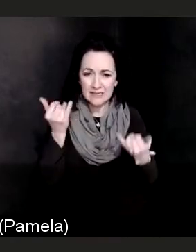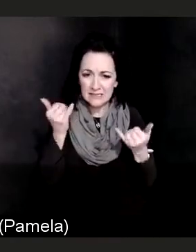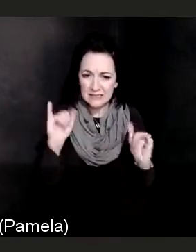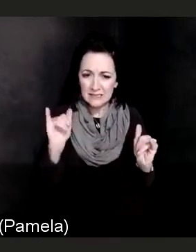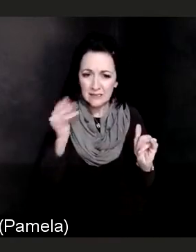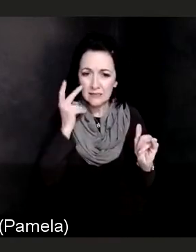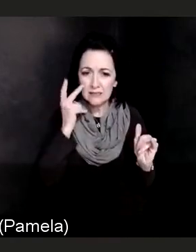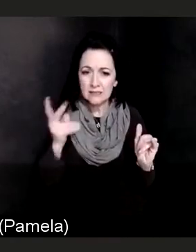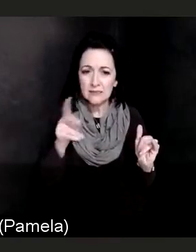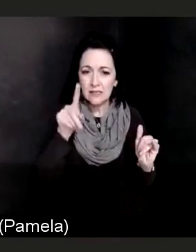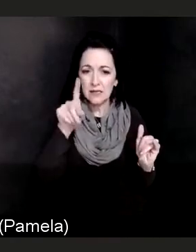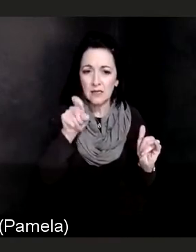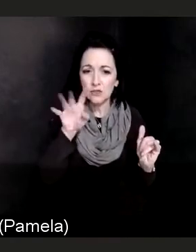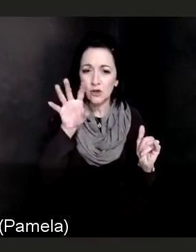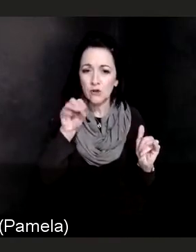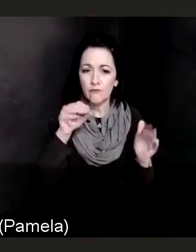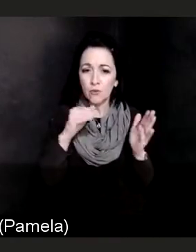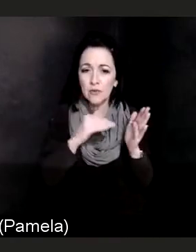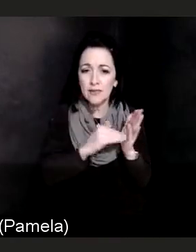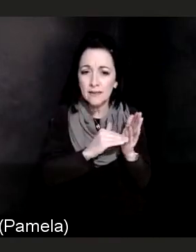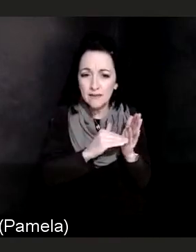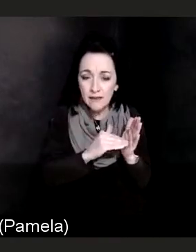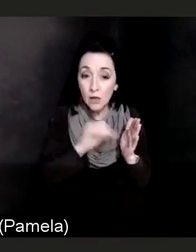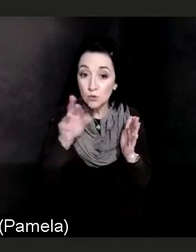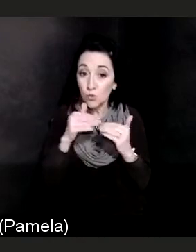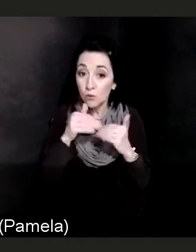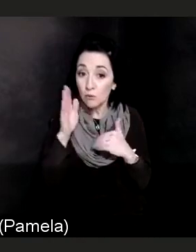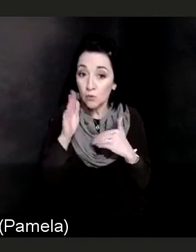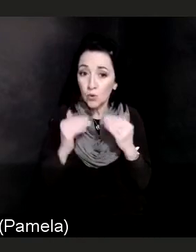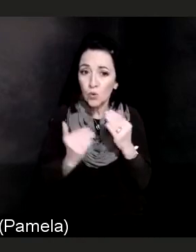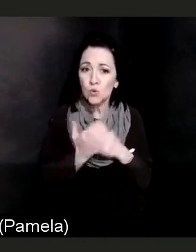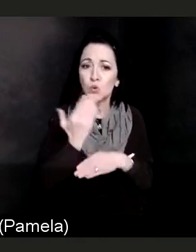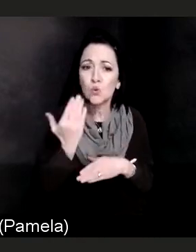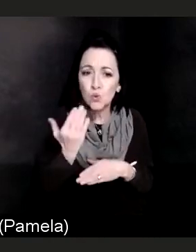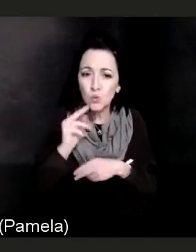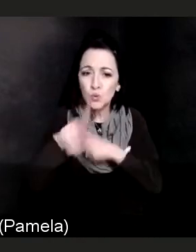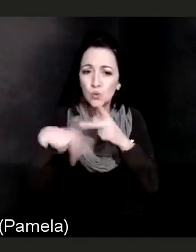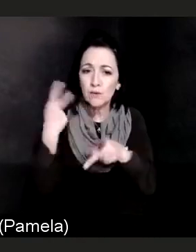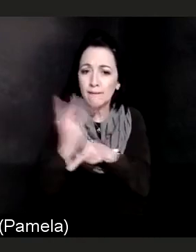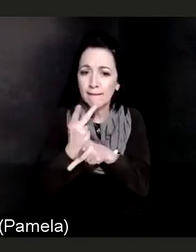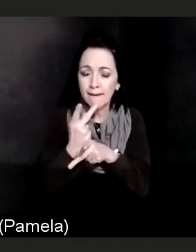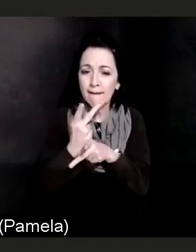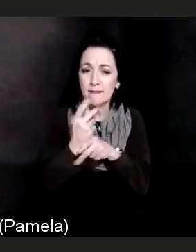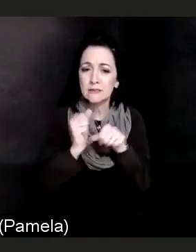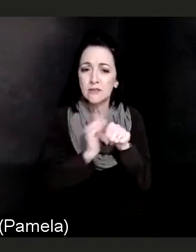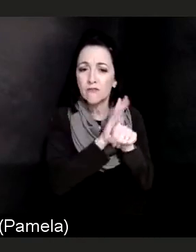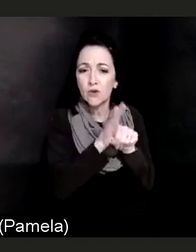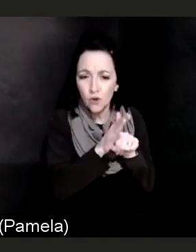or more new cases on average every day. And that's an average over the past seven days.